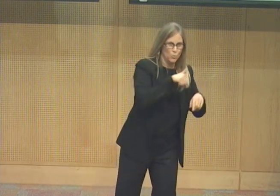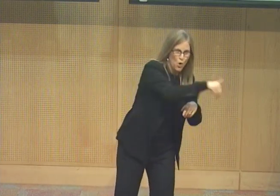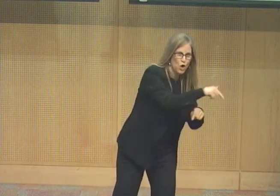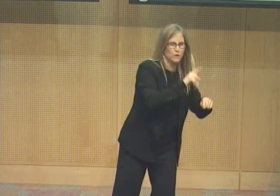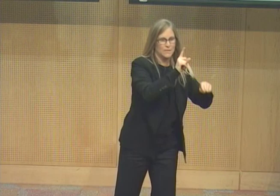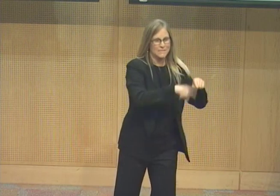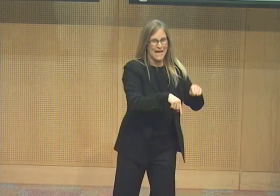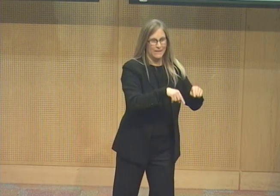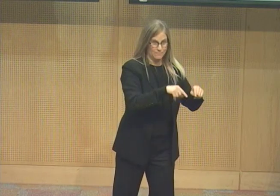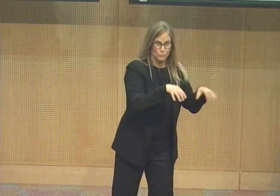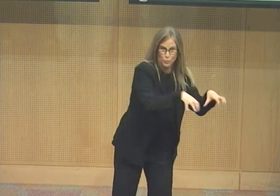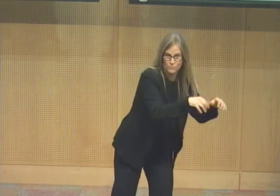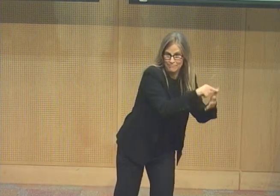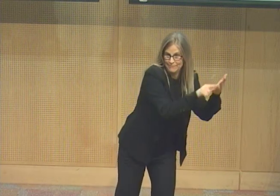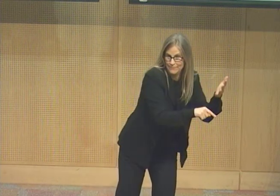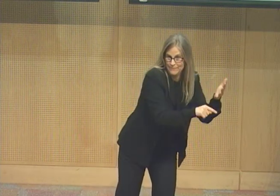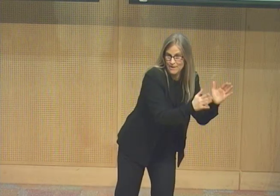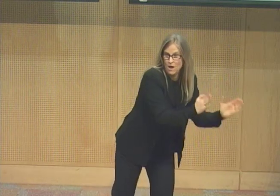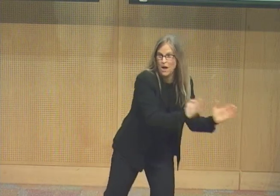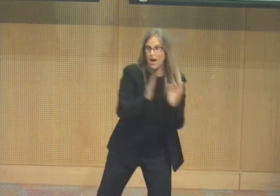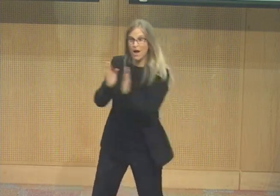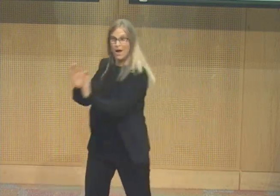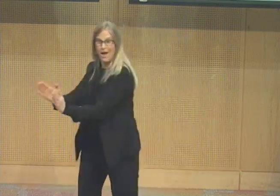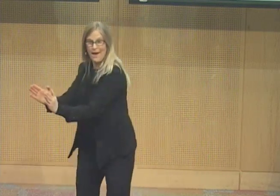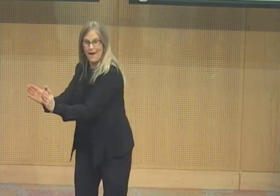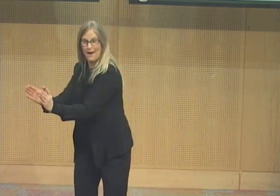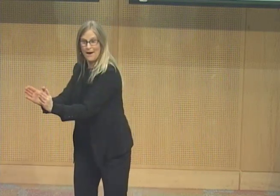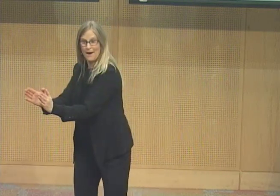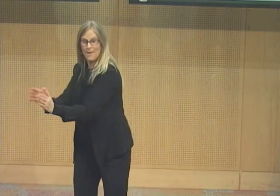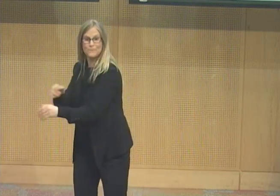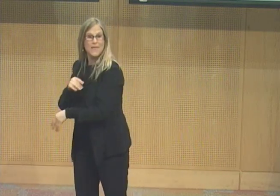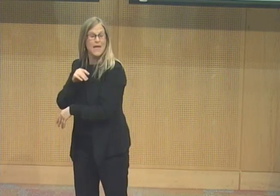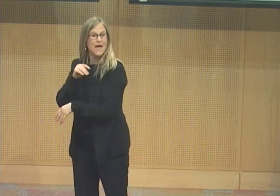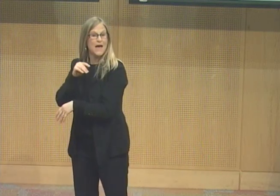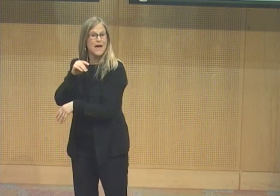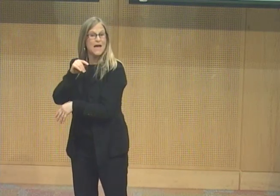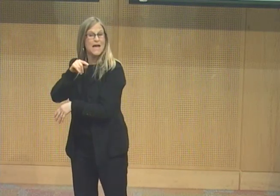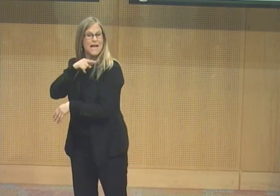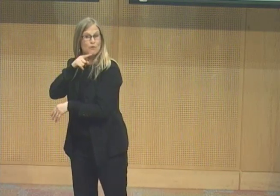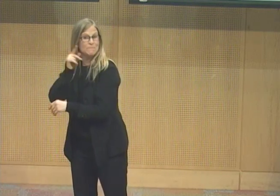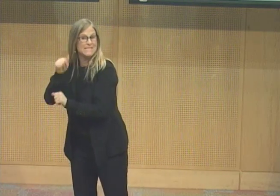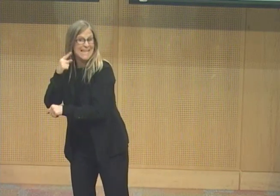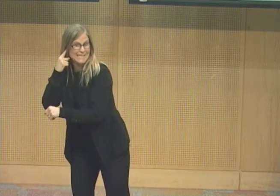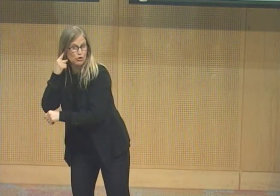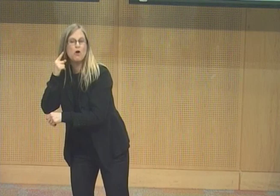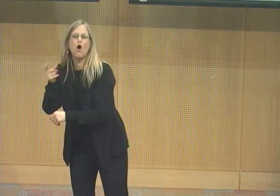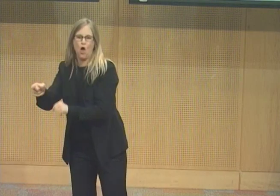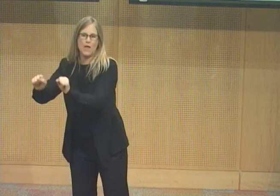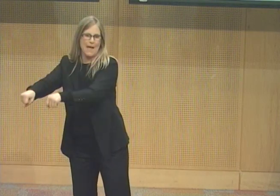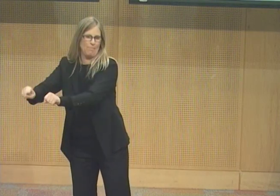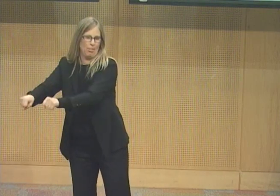Below that you'll see abilities, Deaf people being characterized as "unable," hearing people being characterized as "able."